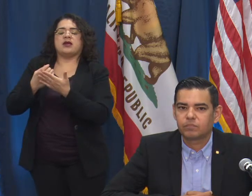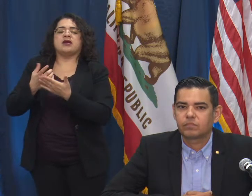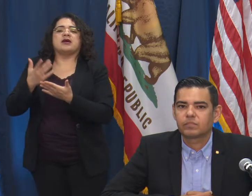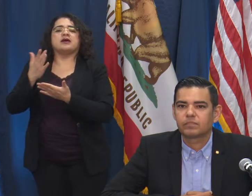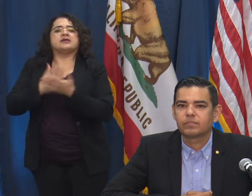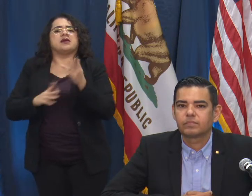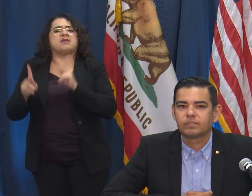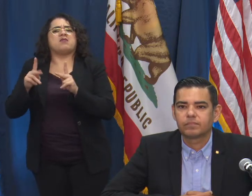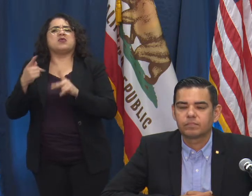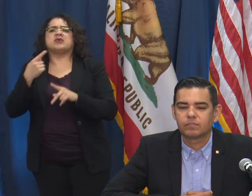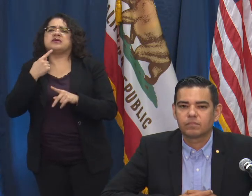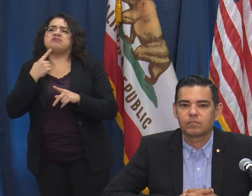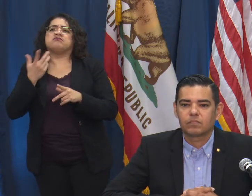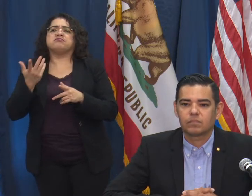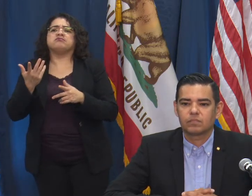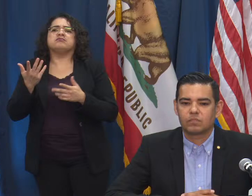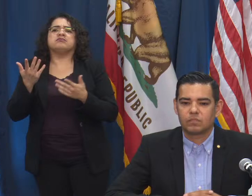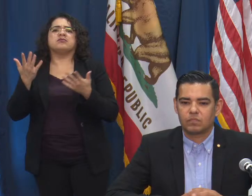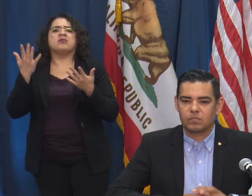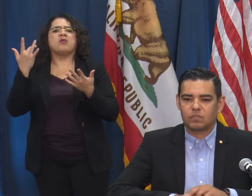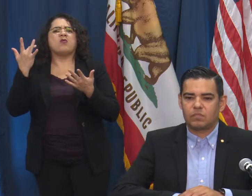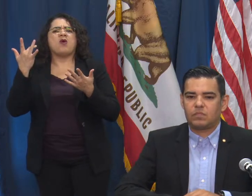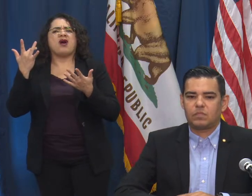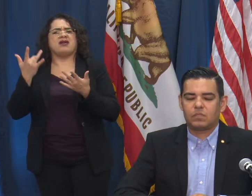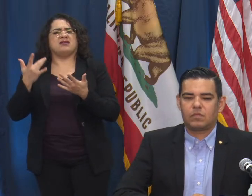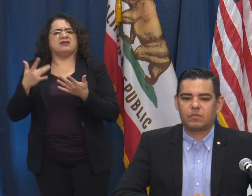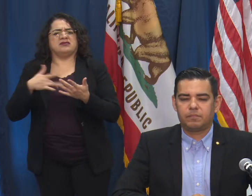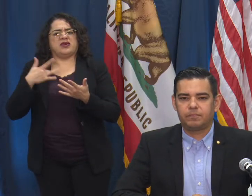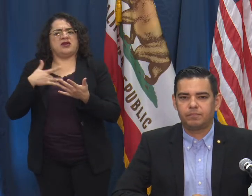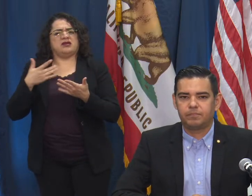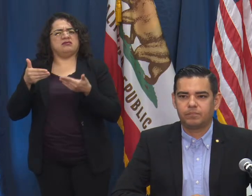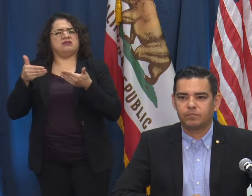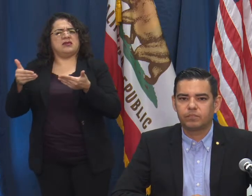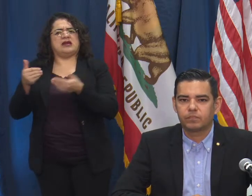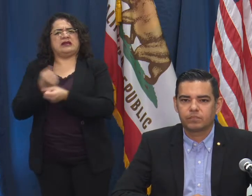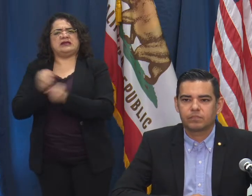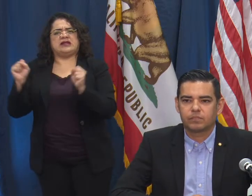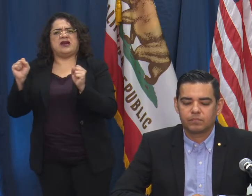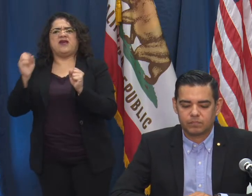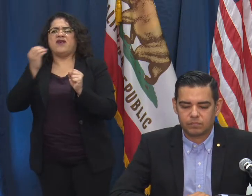have wondered - why is it that it's safe to go to a grocery store with social